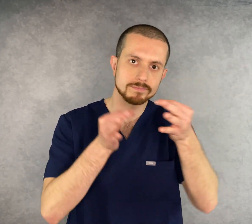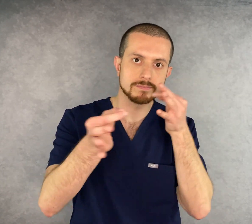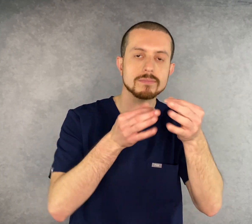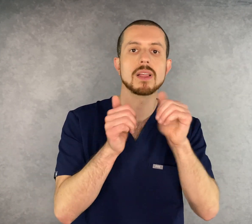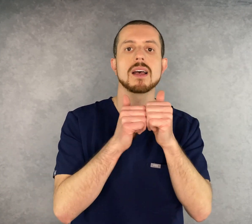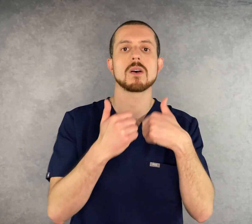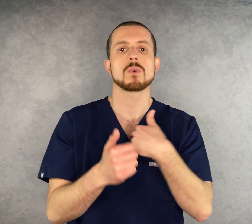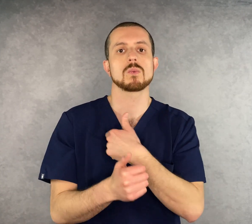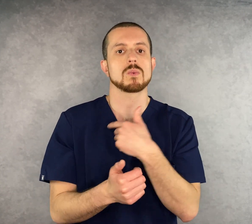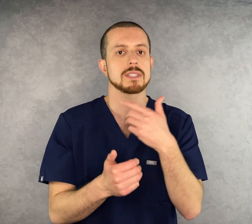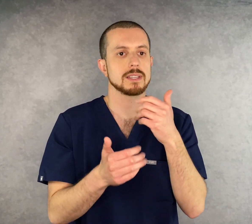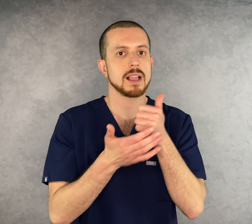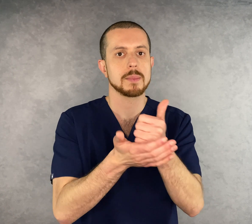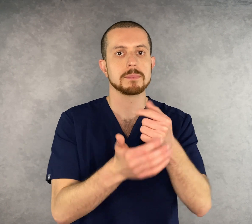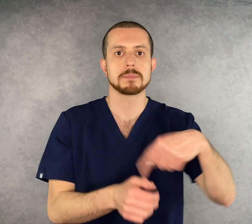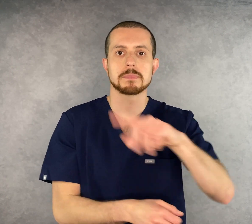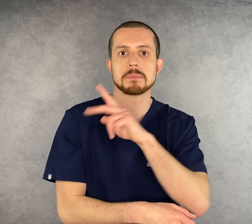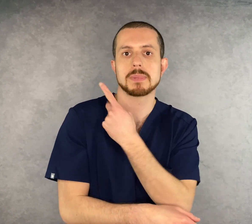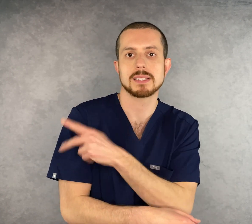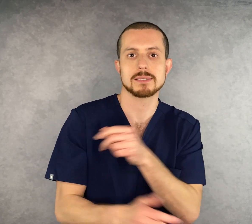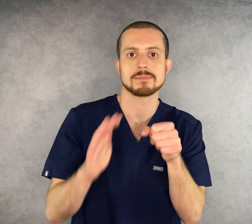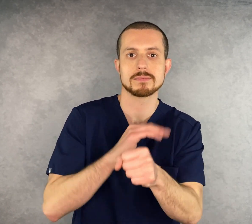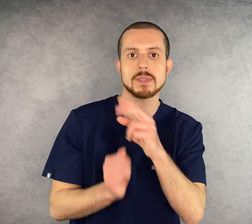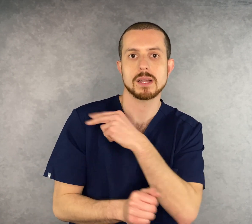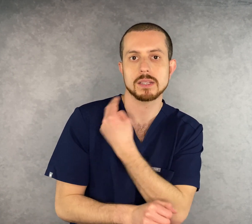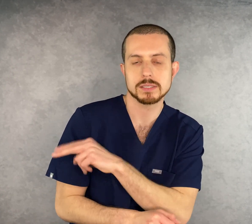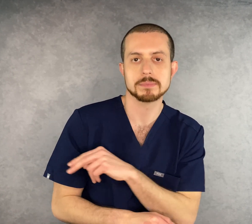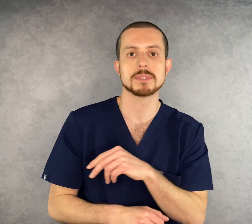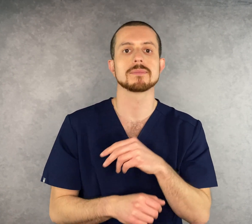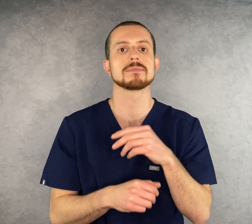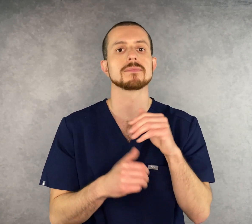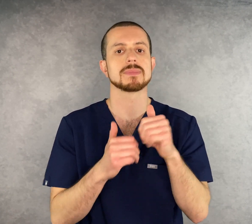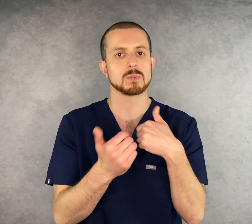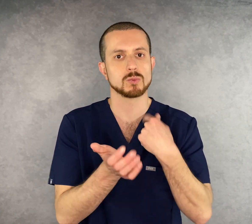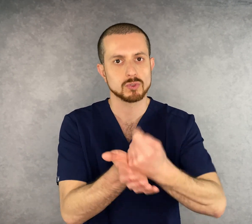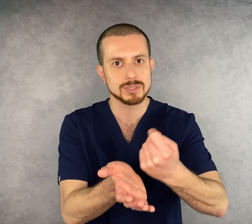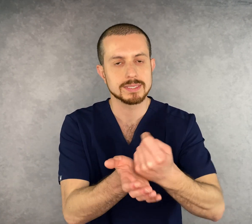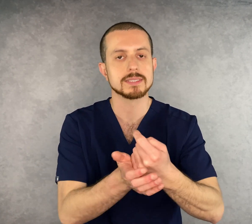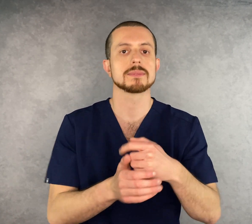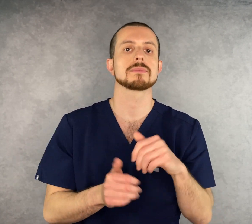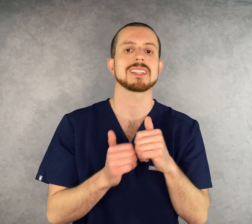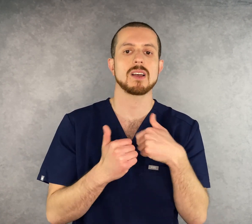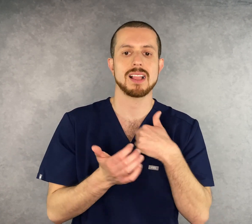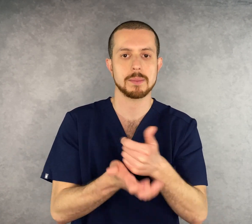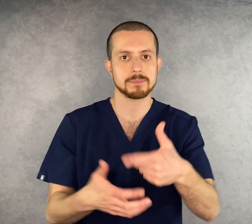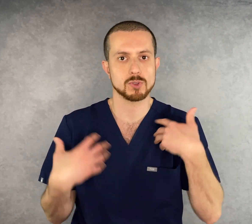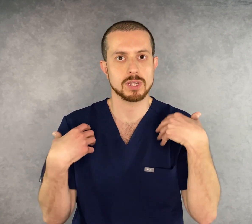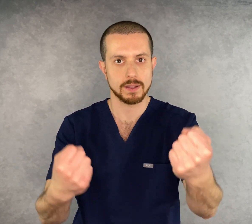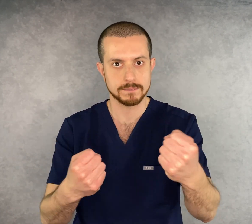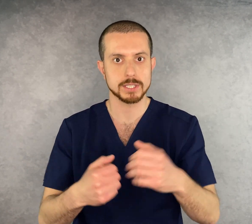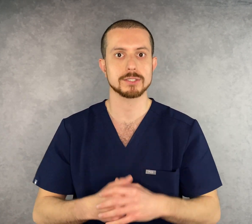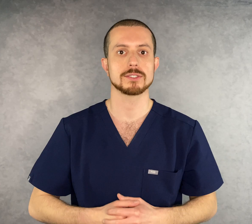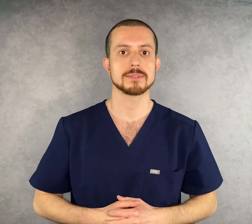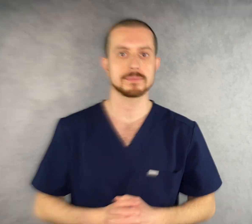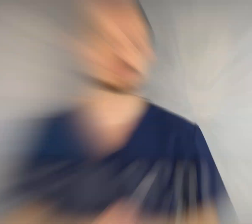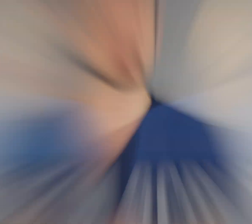explain what we are doing to help sick patients in the hospital, what treatments are being used, and how we are helping them recover.